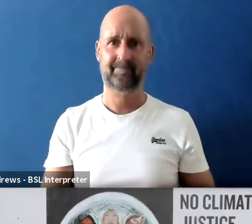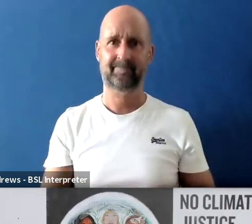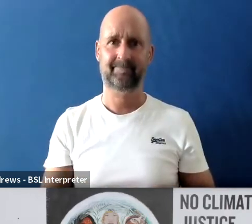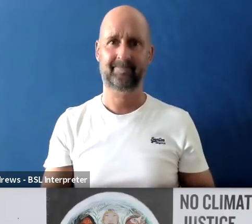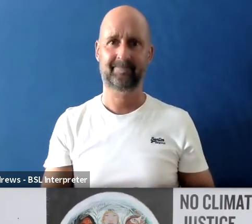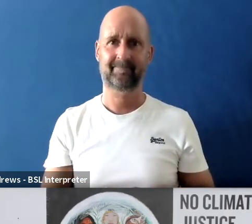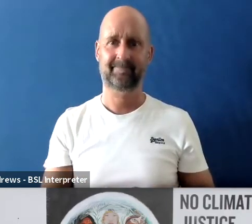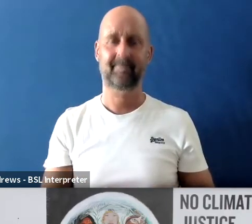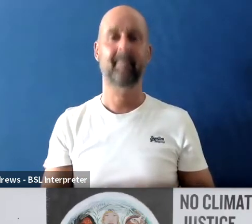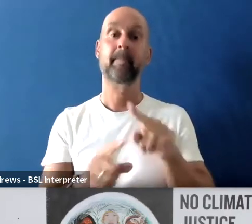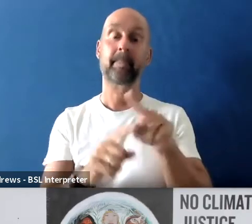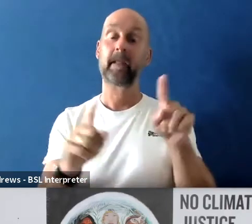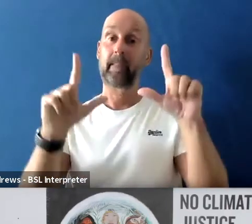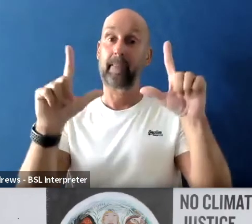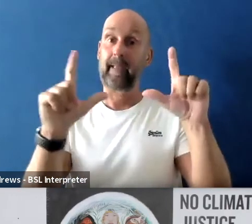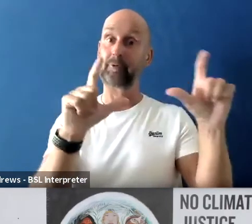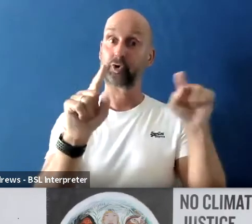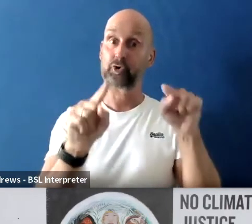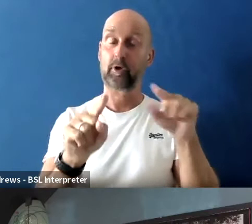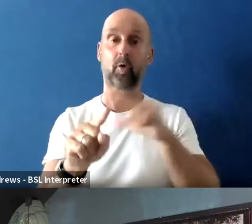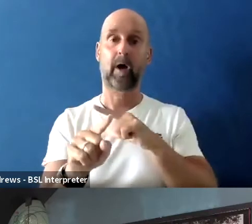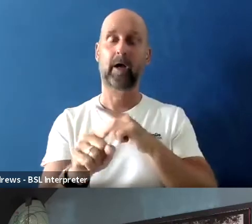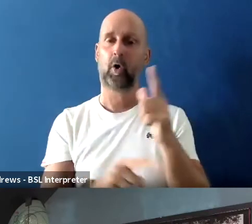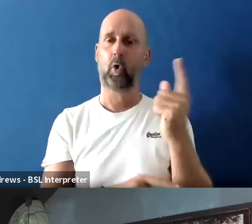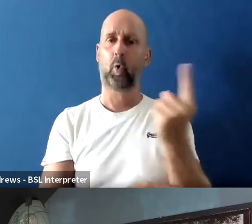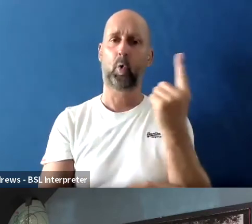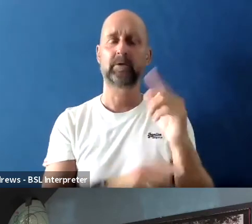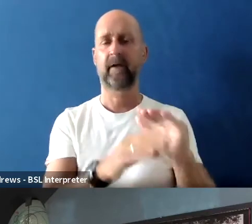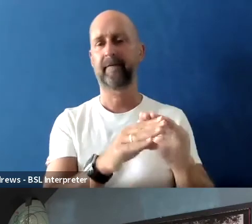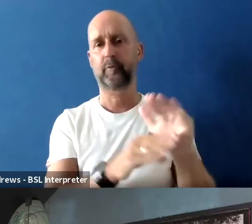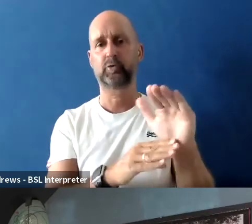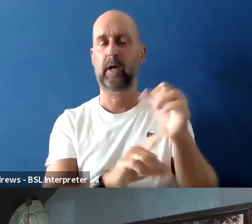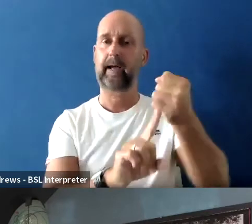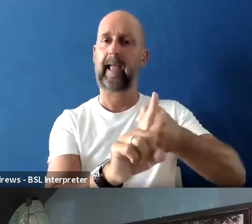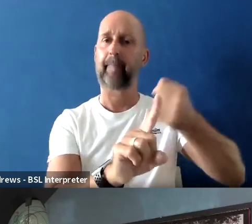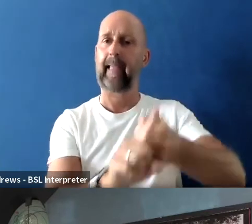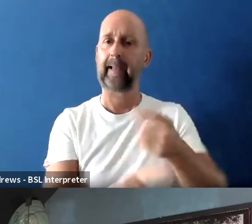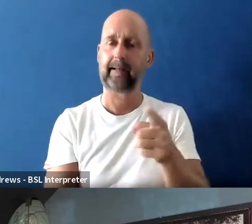The images you are seeing are part of our 'Whose Future' campaign, a public art event